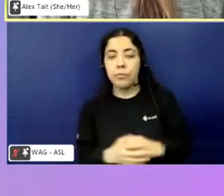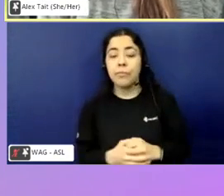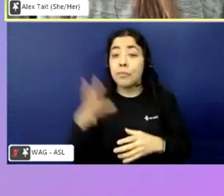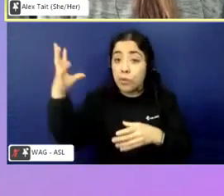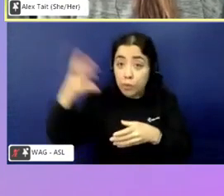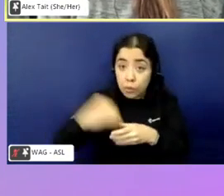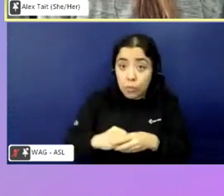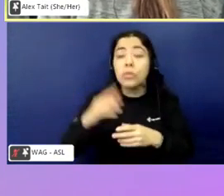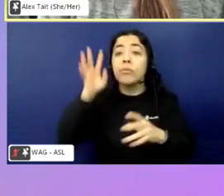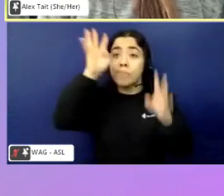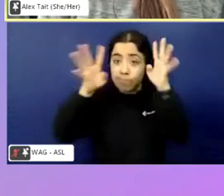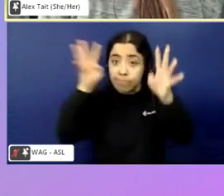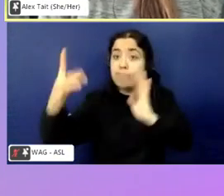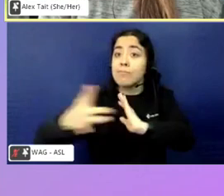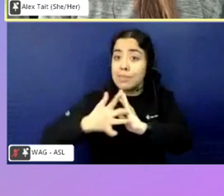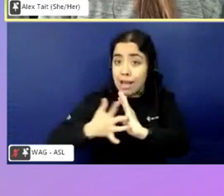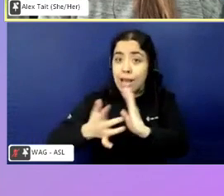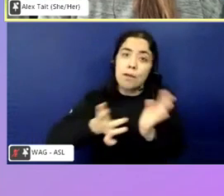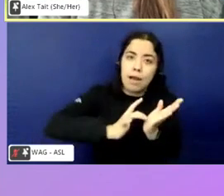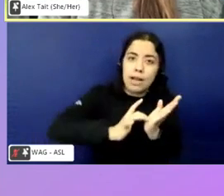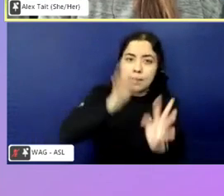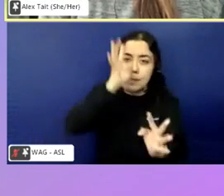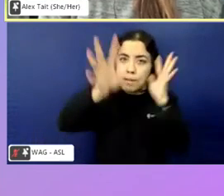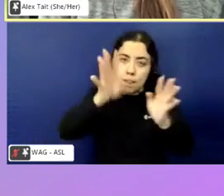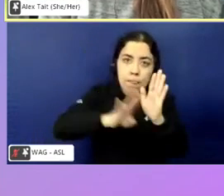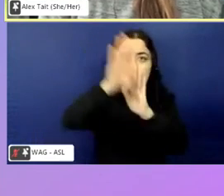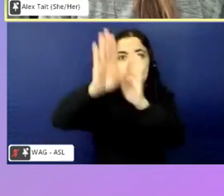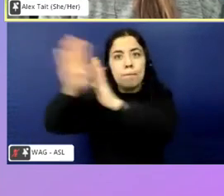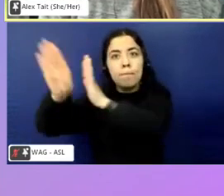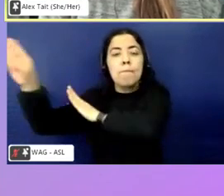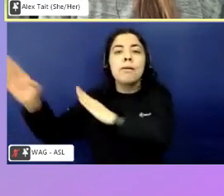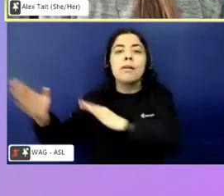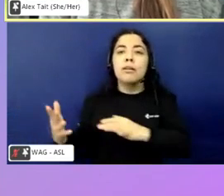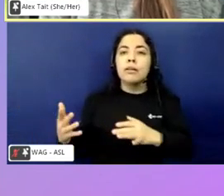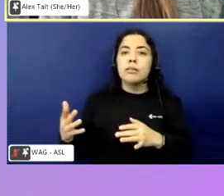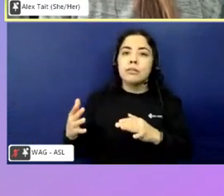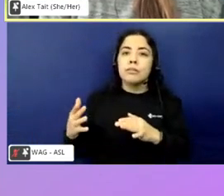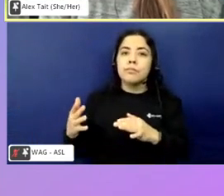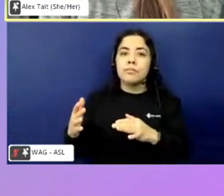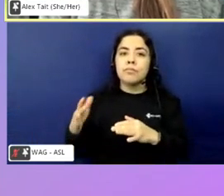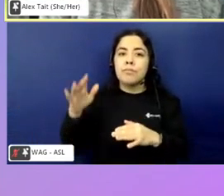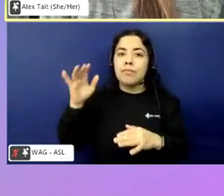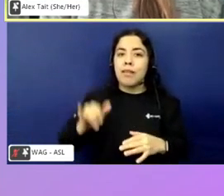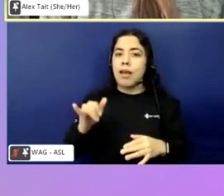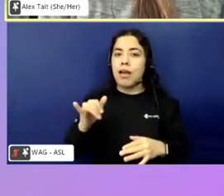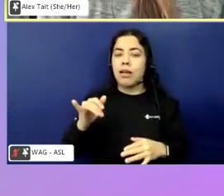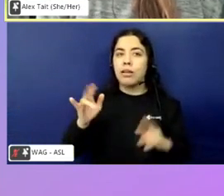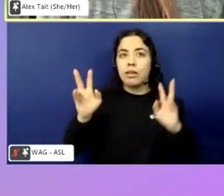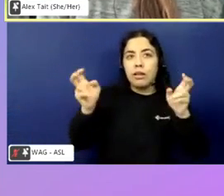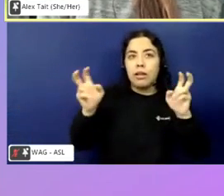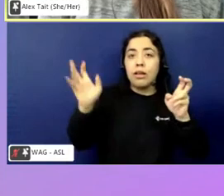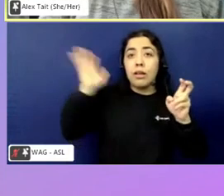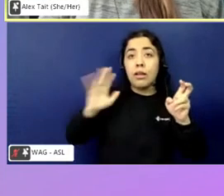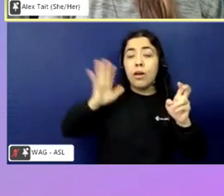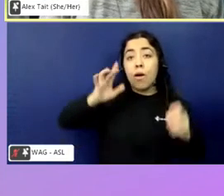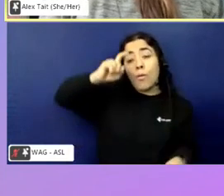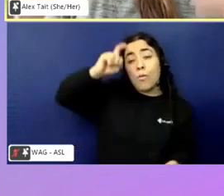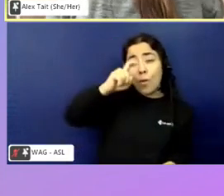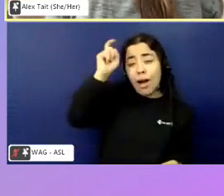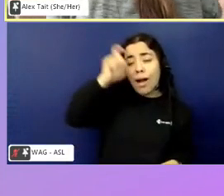is societal modernization. Our society becoming more modern. Including innovations in tech and medicine.